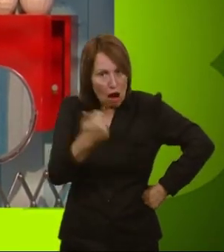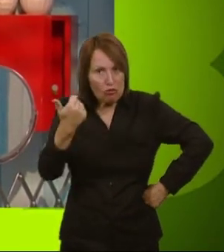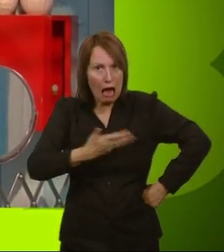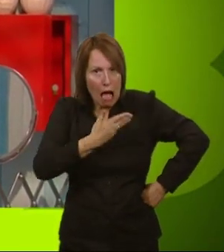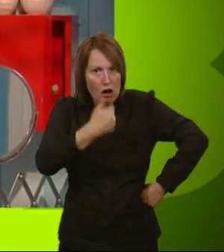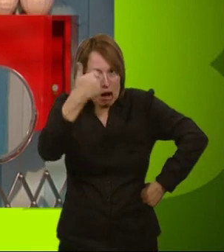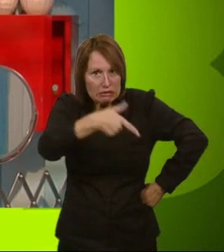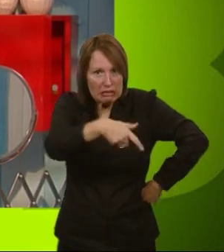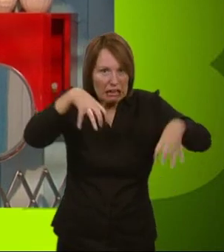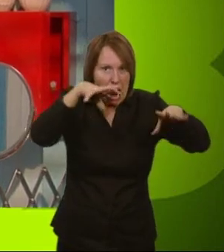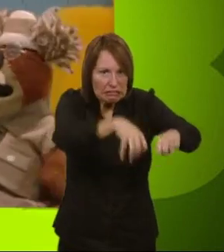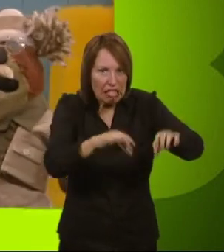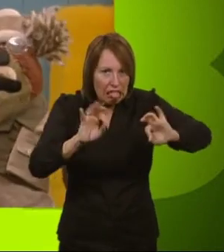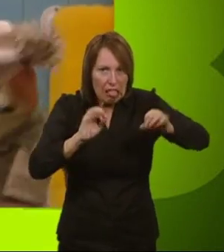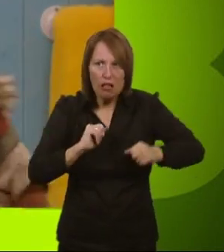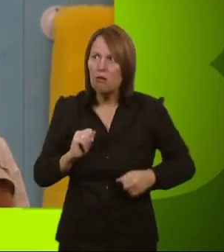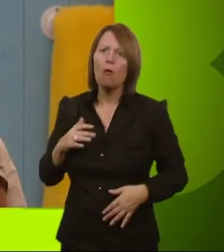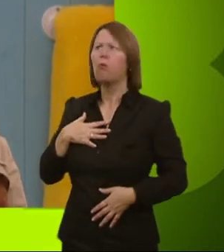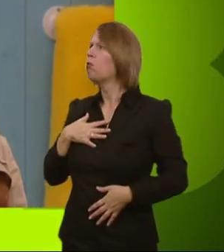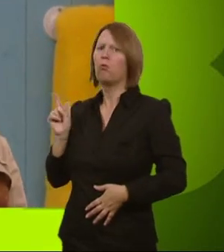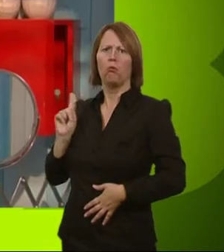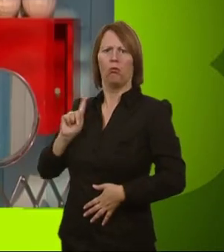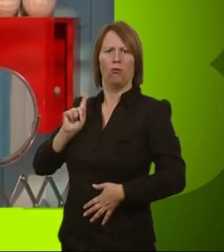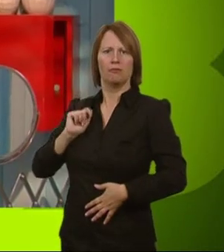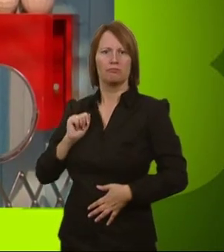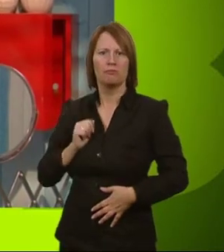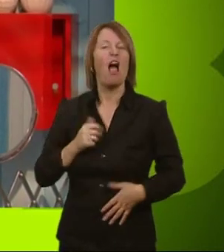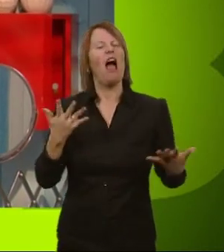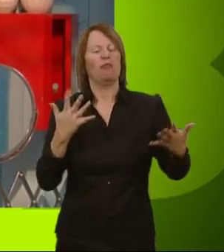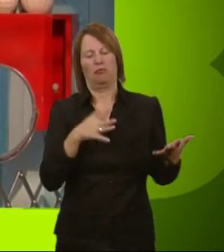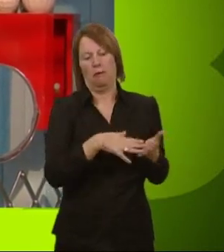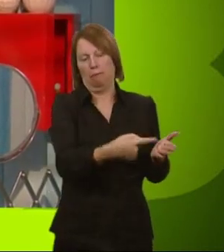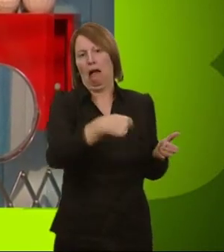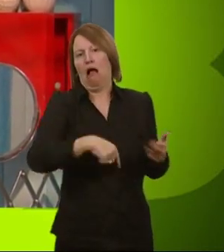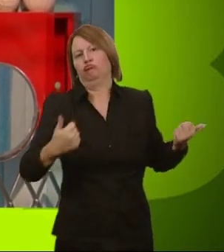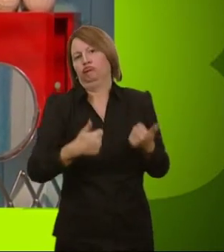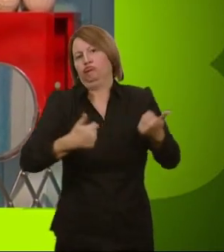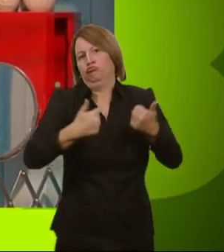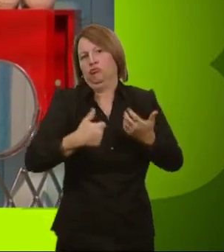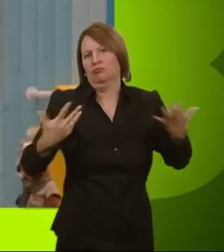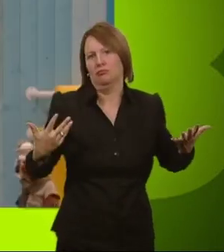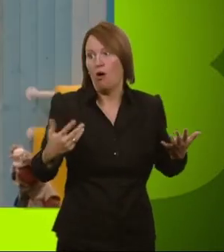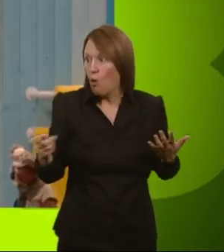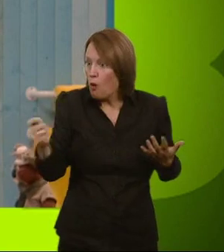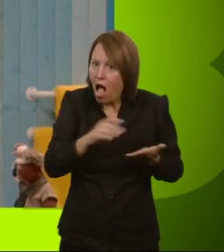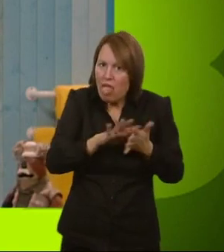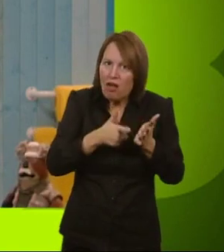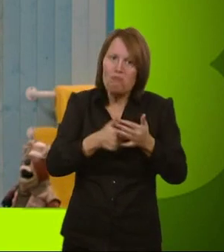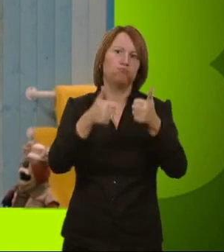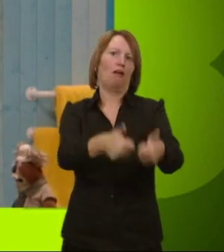bear you're alive I mean I mean you're back oh and you bought the Heather to R